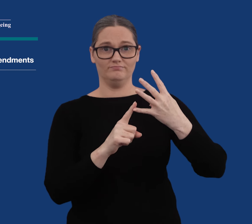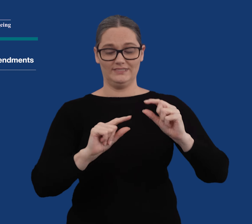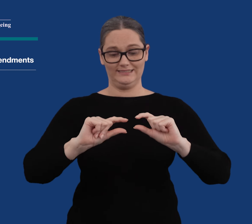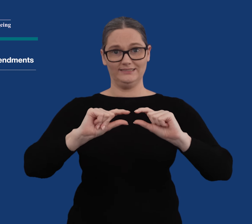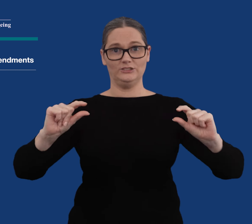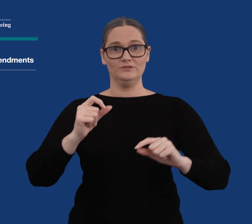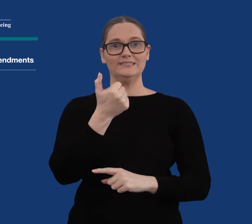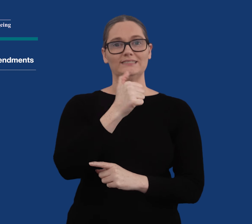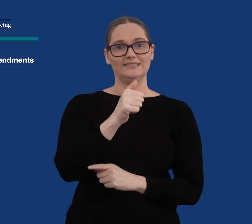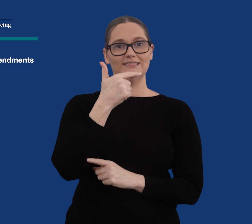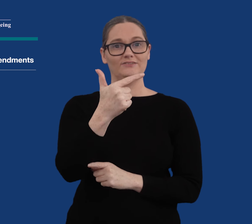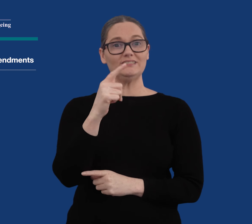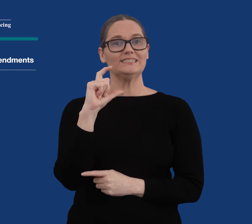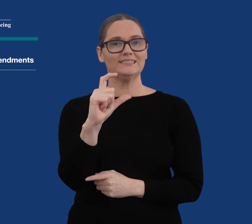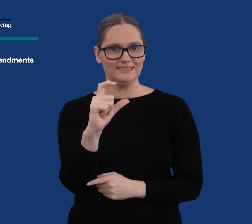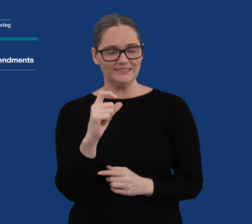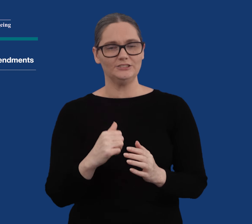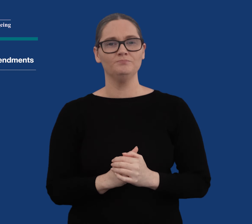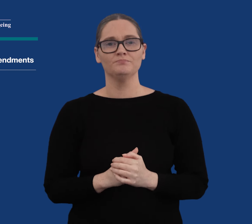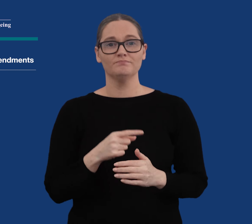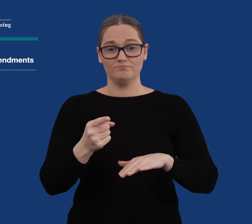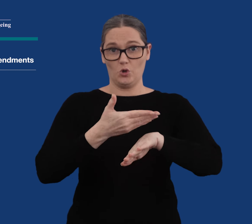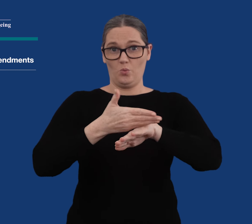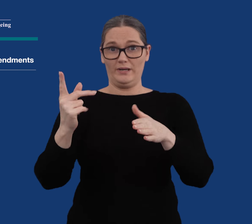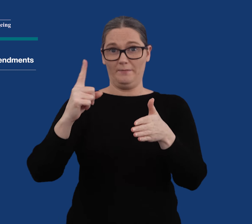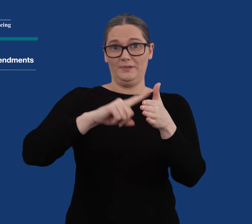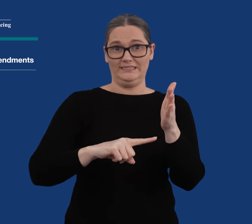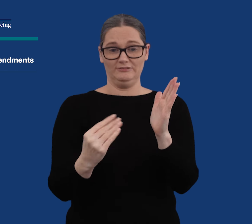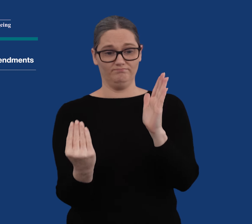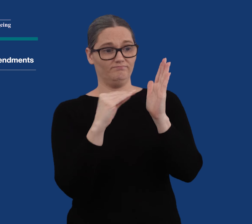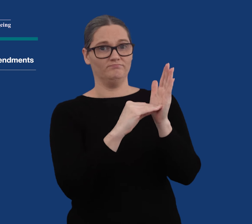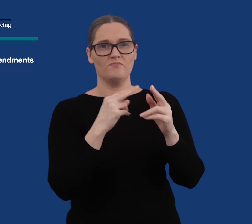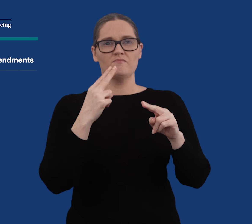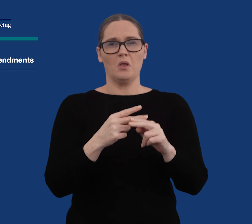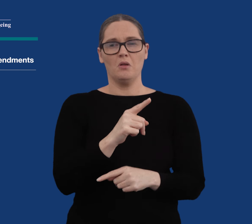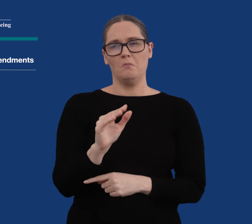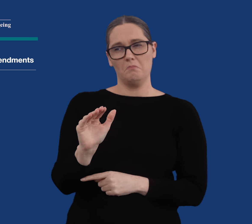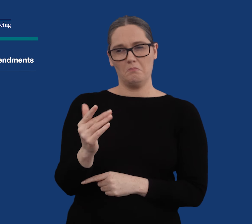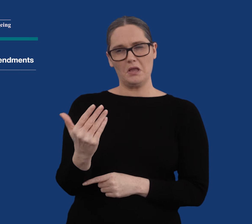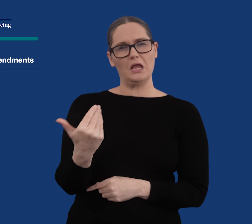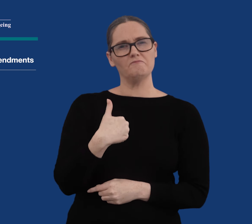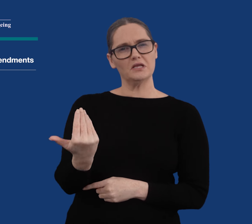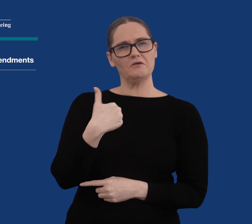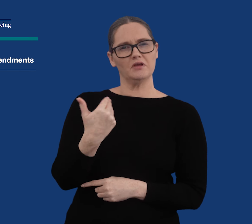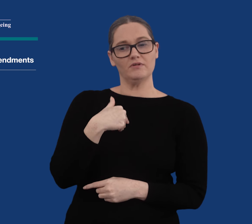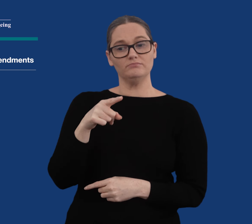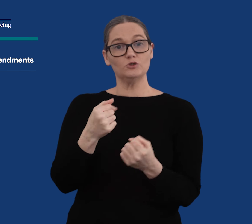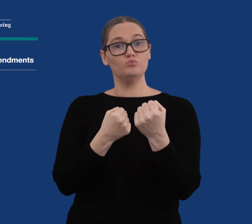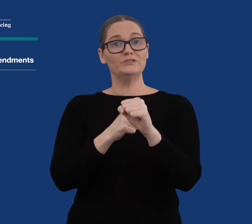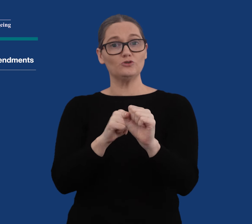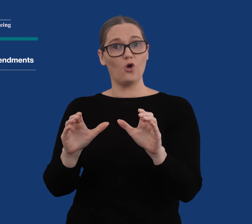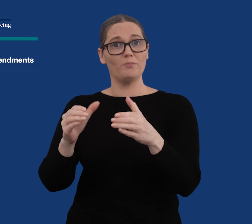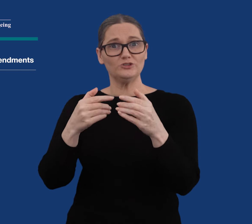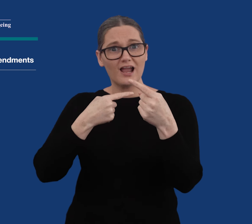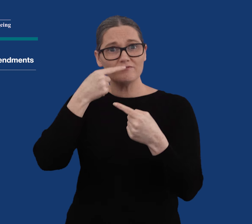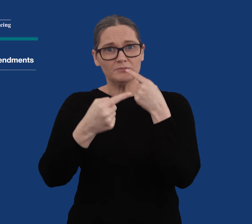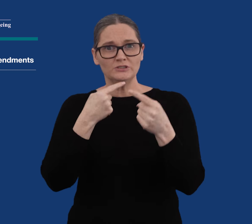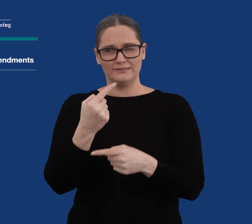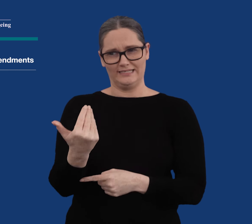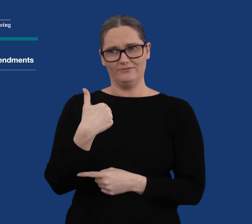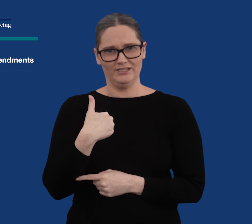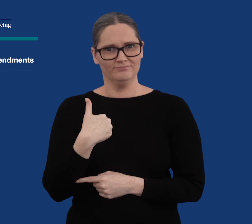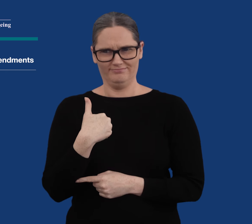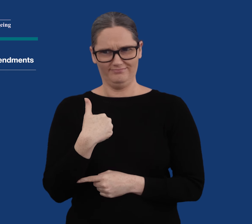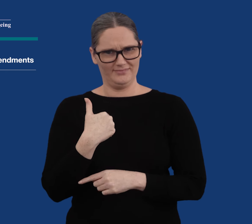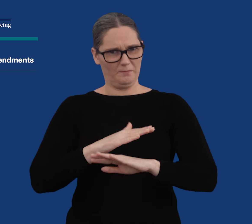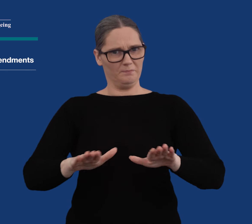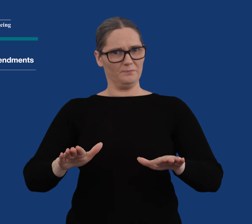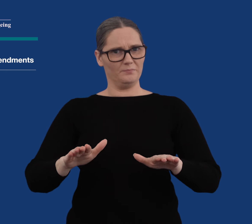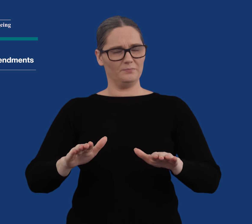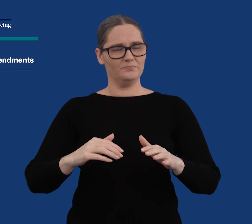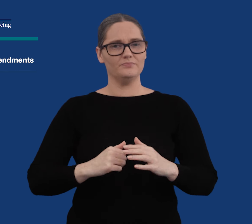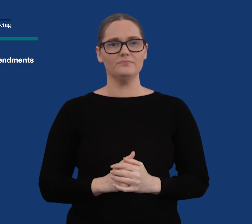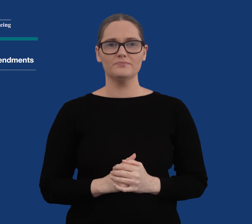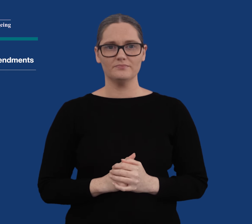• Section 67C – New civil penalty provision for soliciting disclosure of protected Commission information